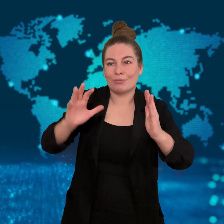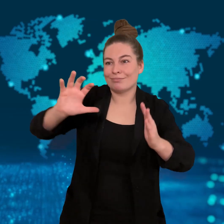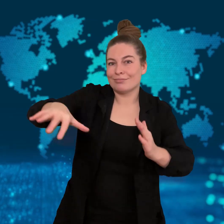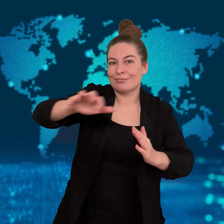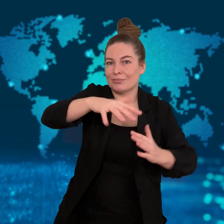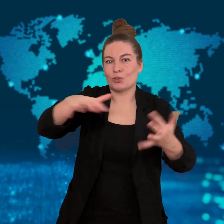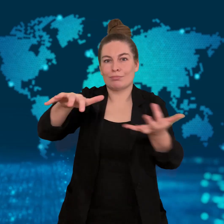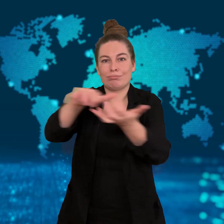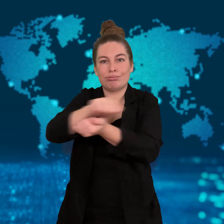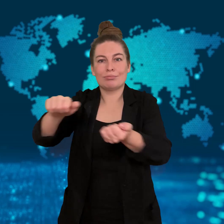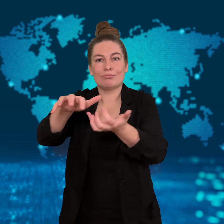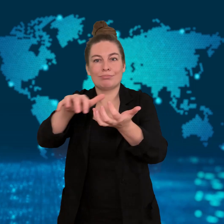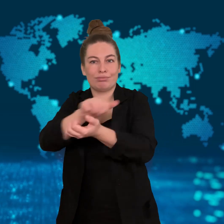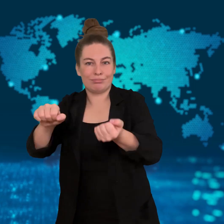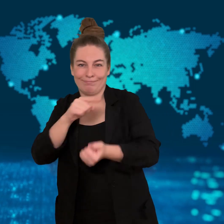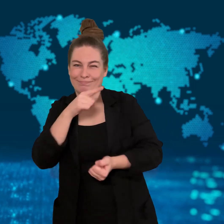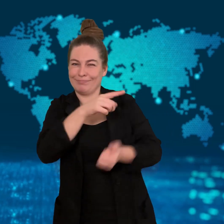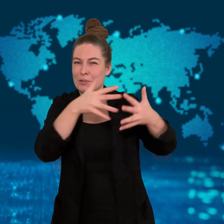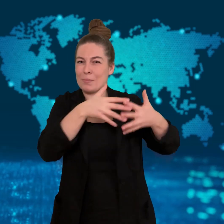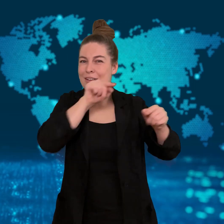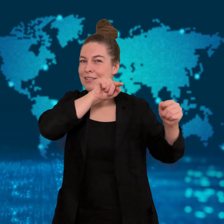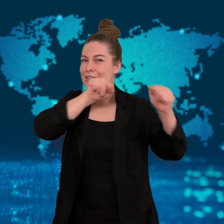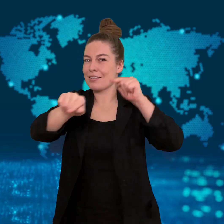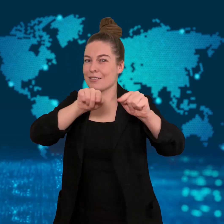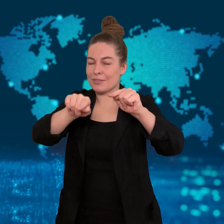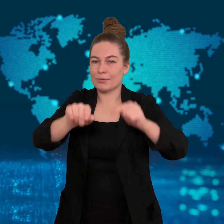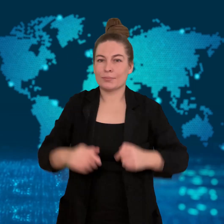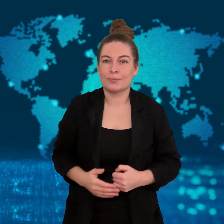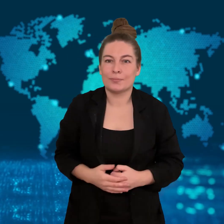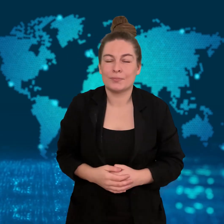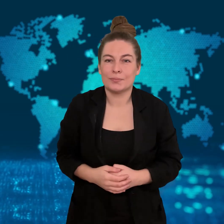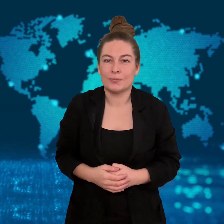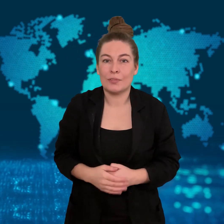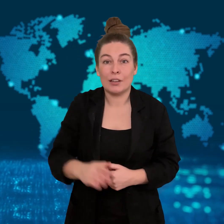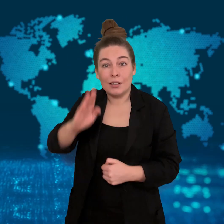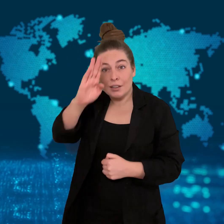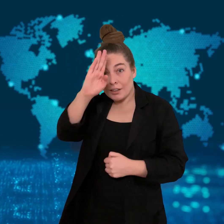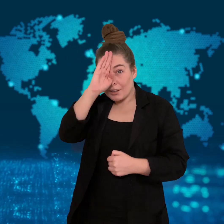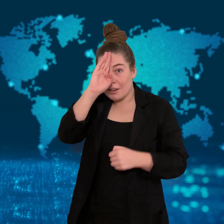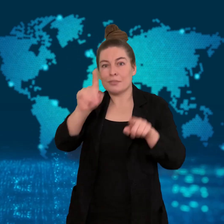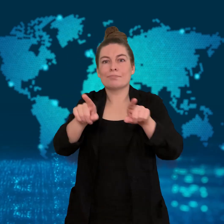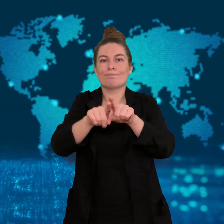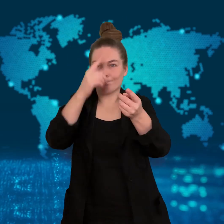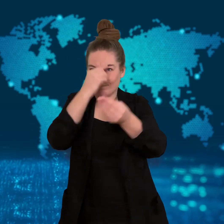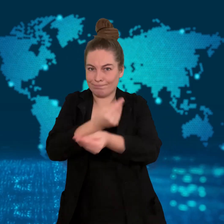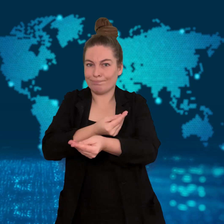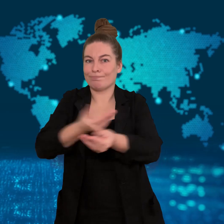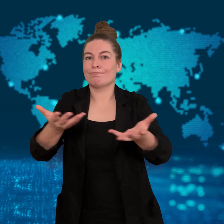and soldiers as well as damage to structures and facilities.